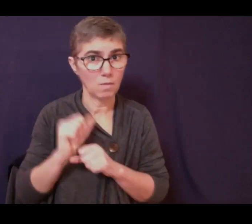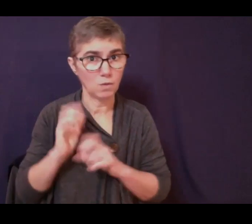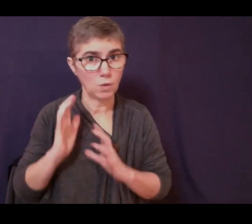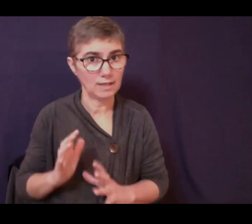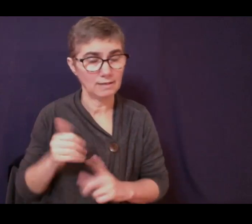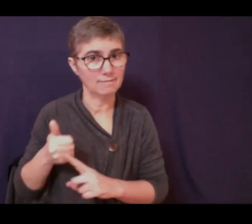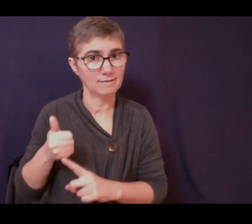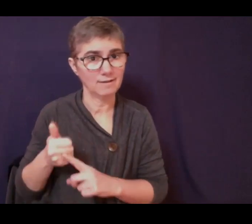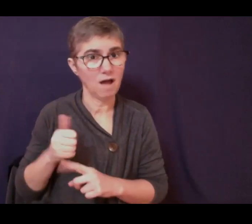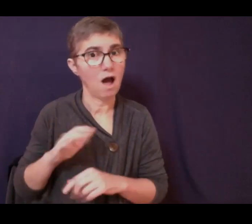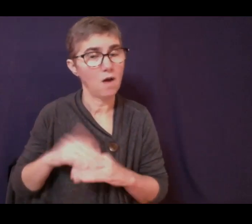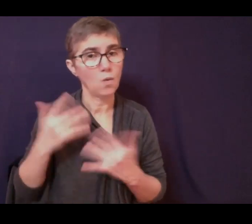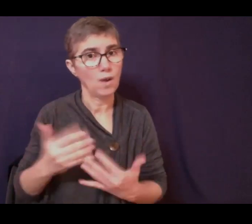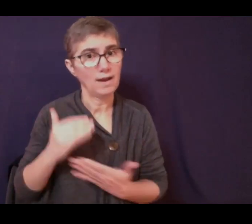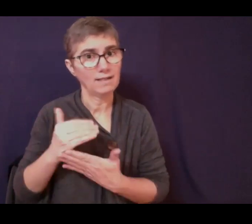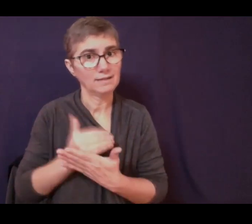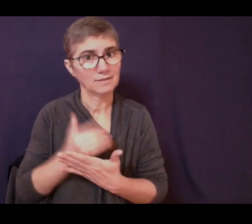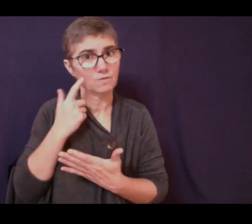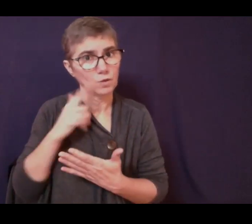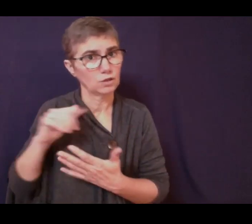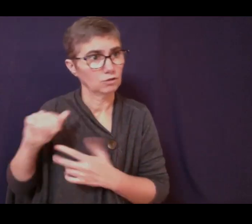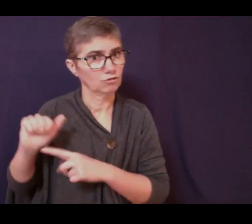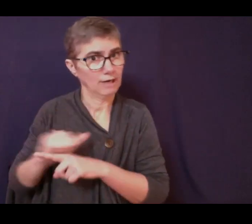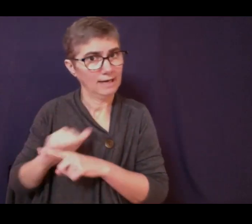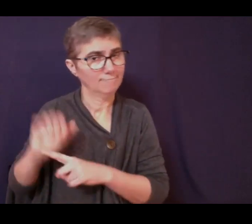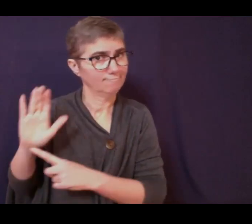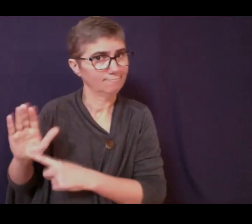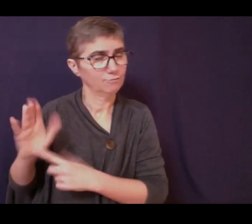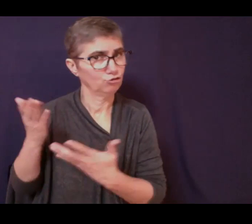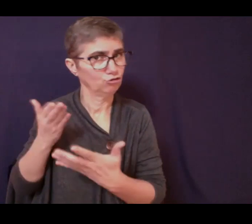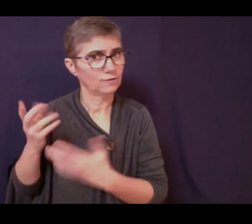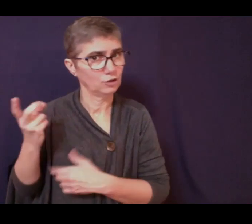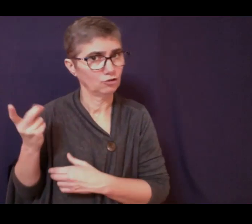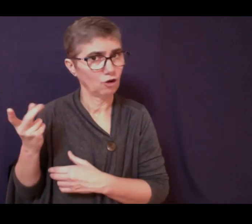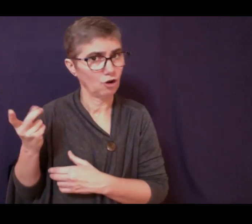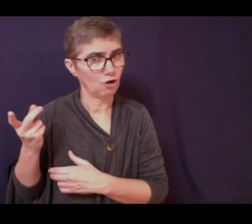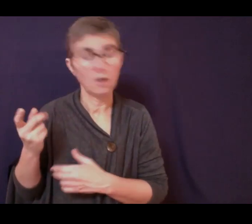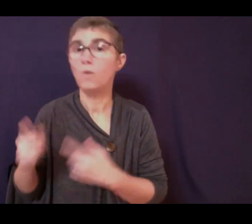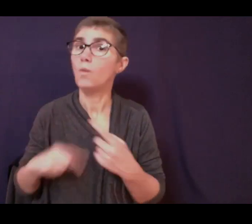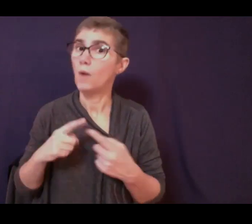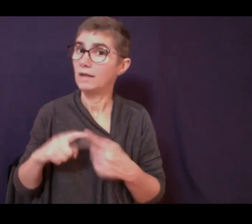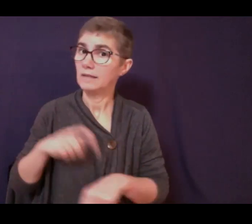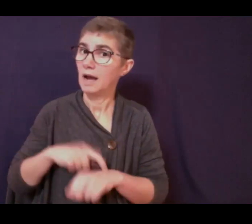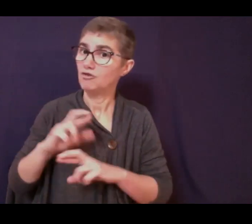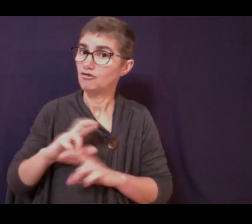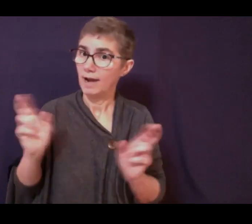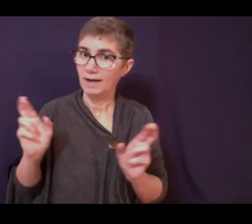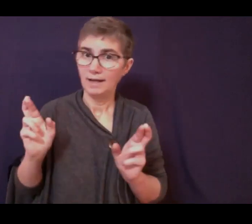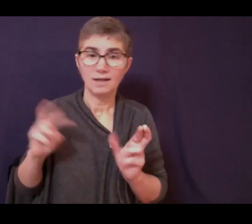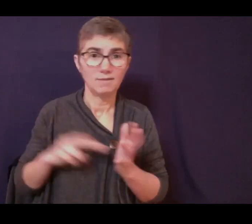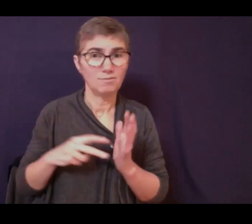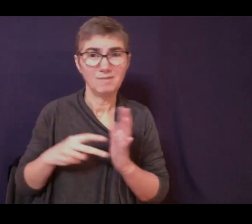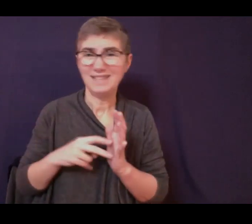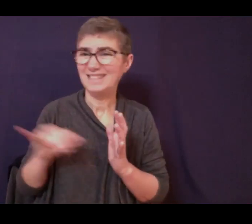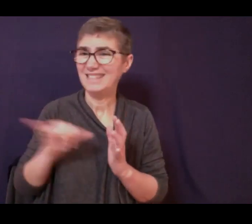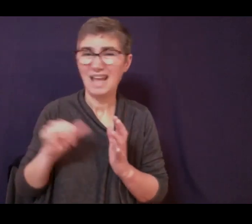the time comes are you saying I handle like any other accommodation but because her condition is